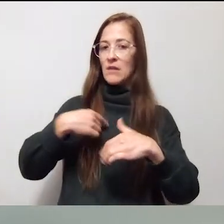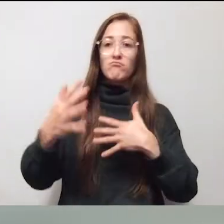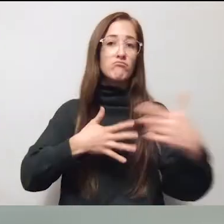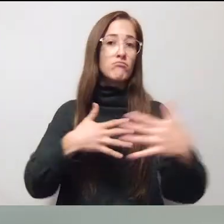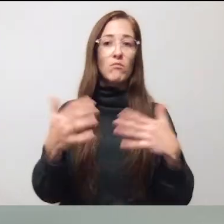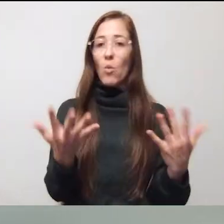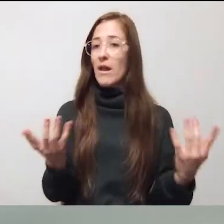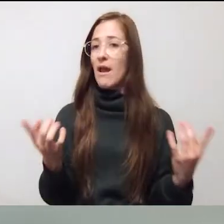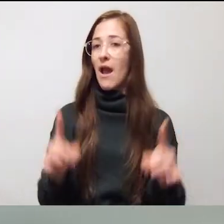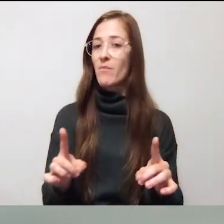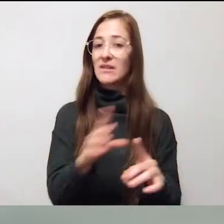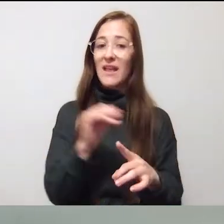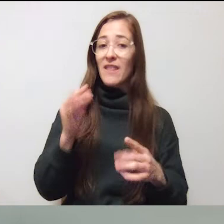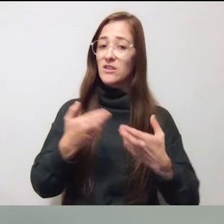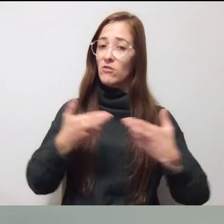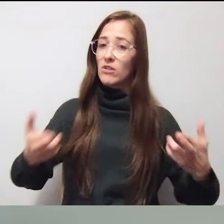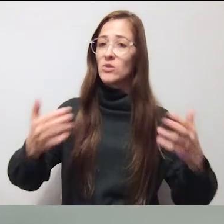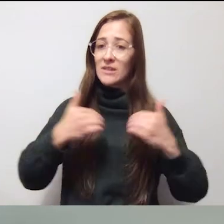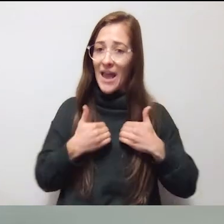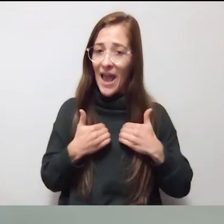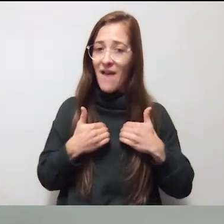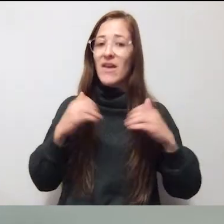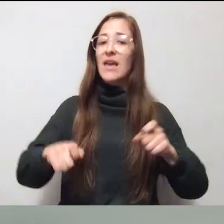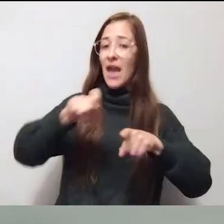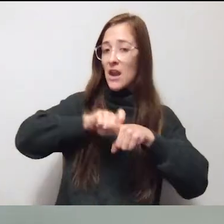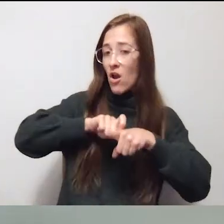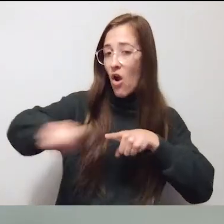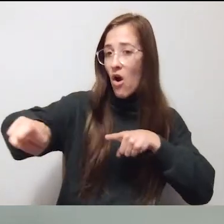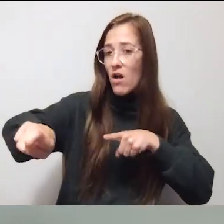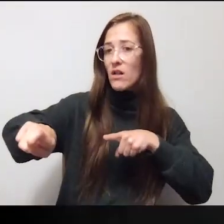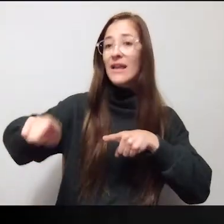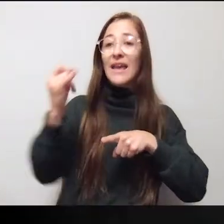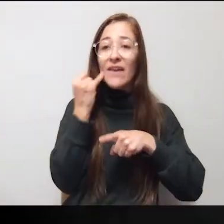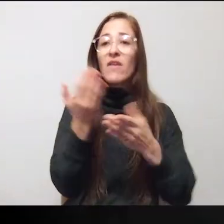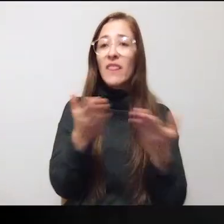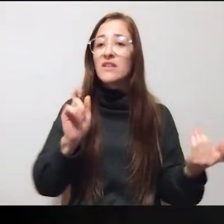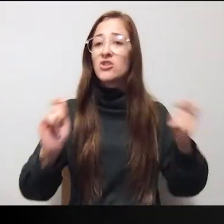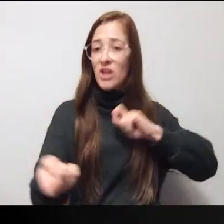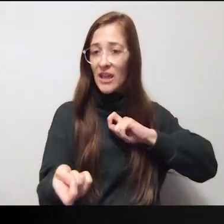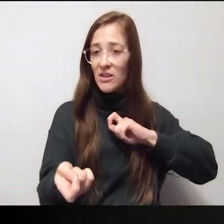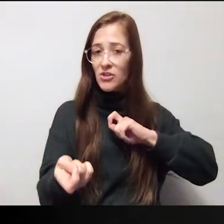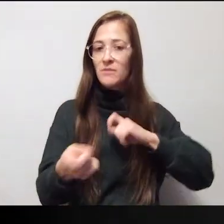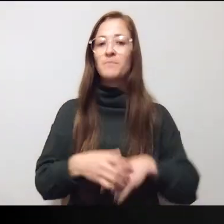And this is a resource that I have that I can call as things change. I feel like there is so much of,